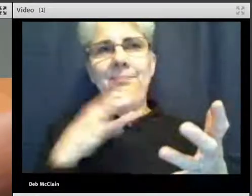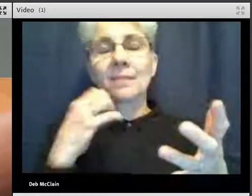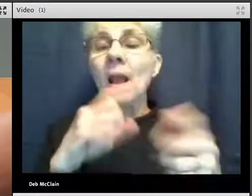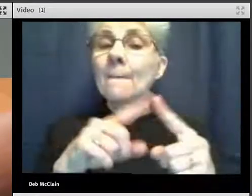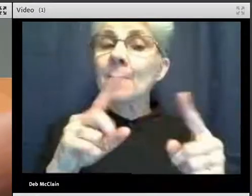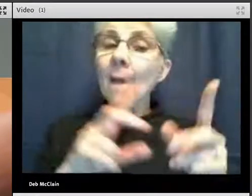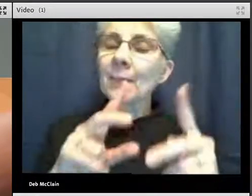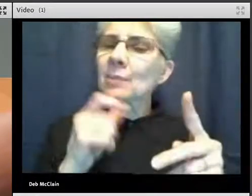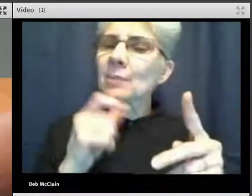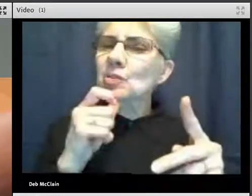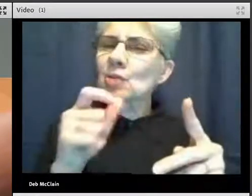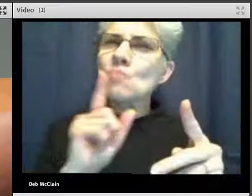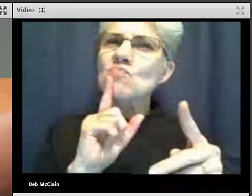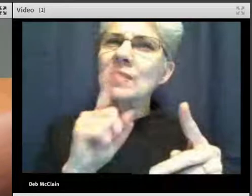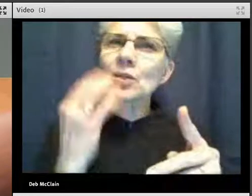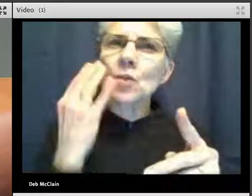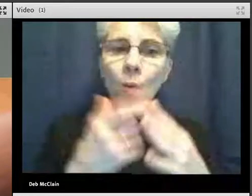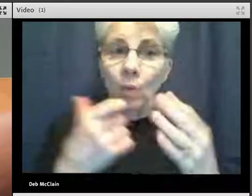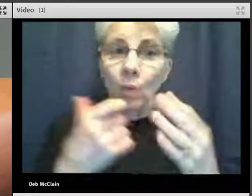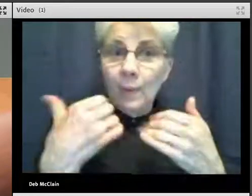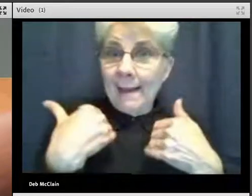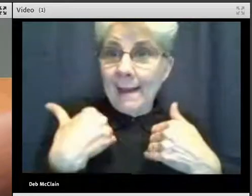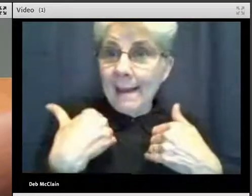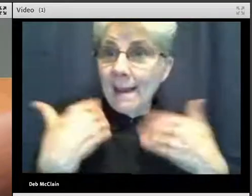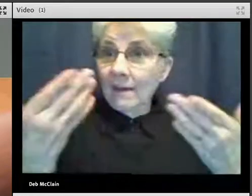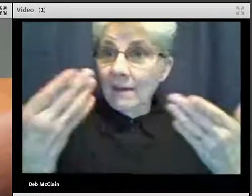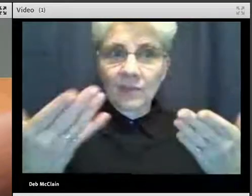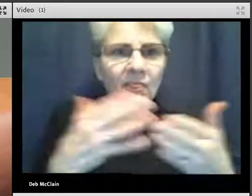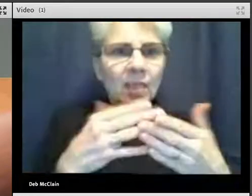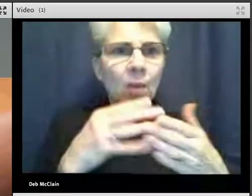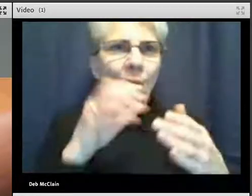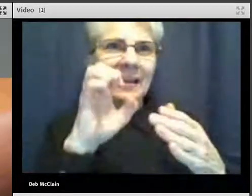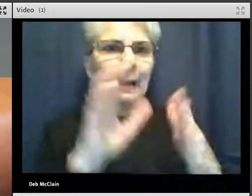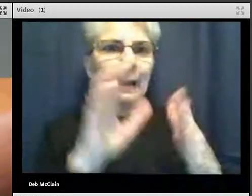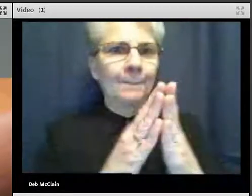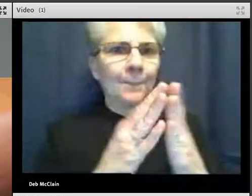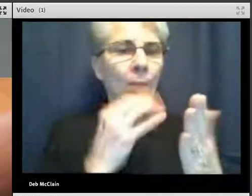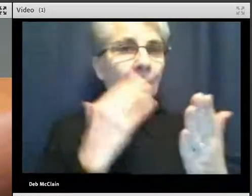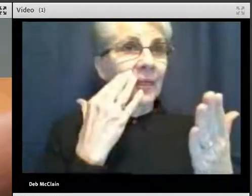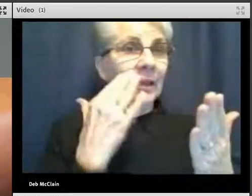But people don't necessarily know what we have, right? They want e-books. They don't necessarily know